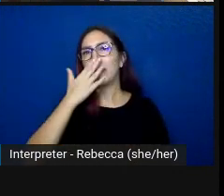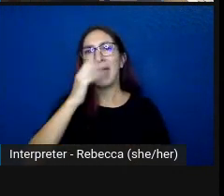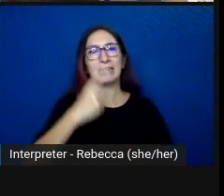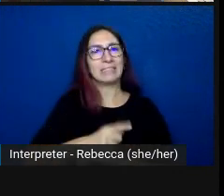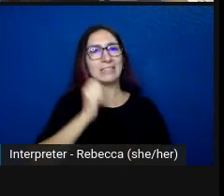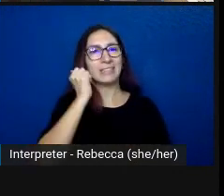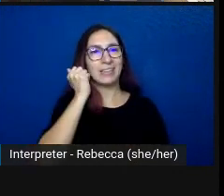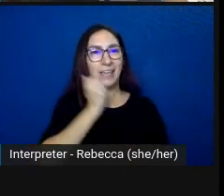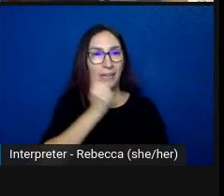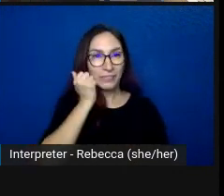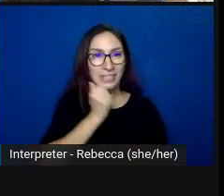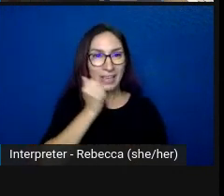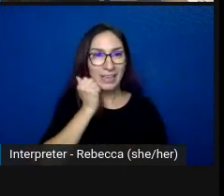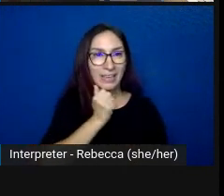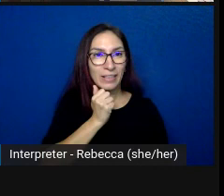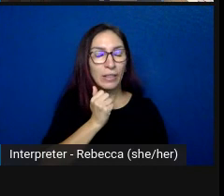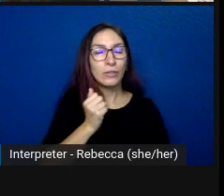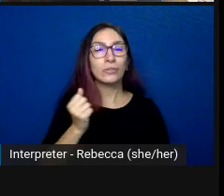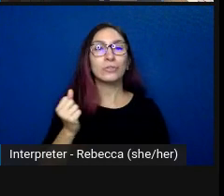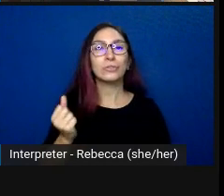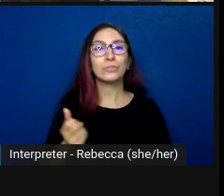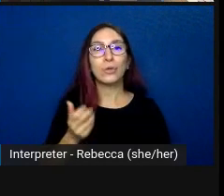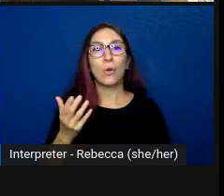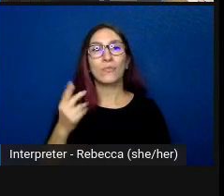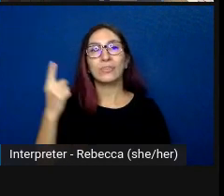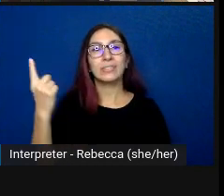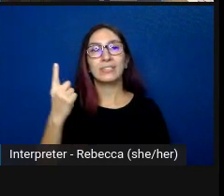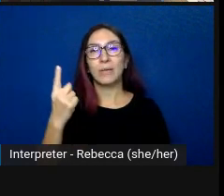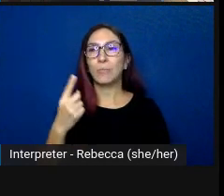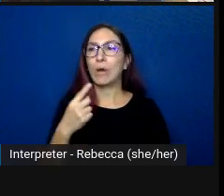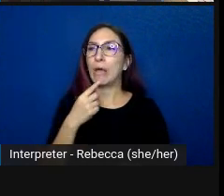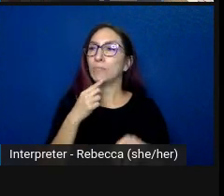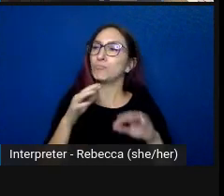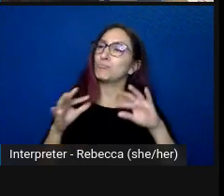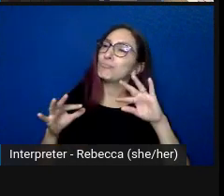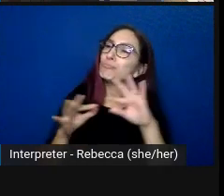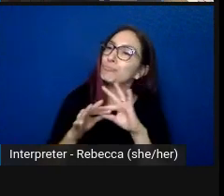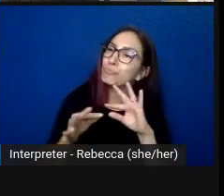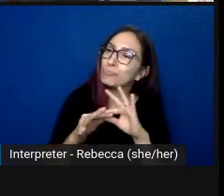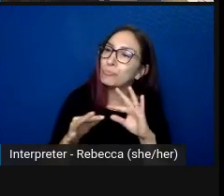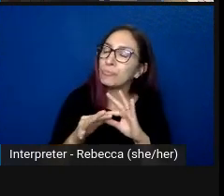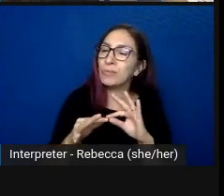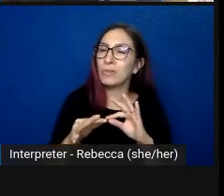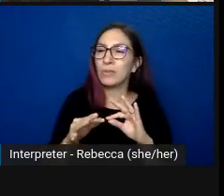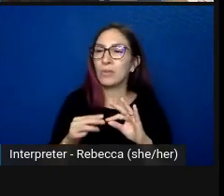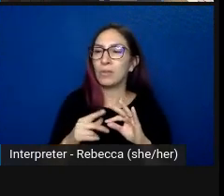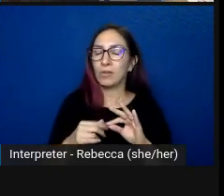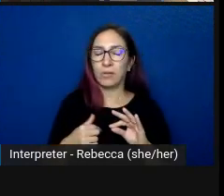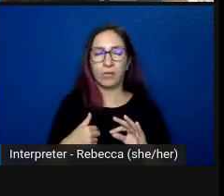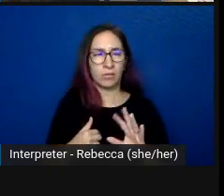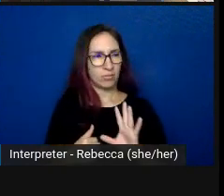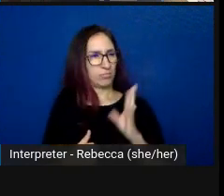When someone tell you something different than you were expecting